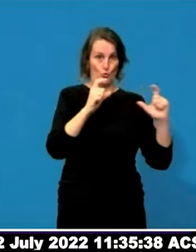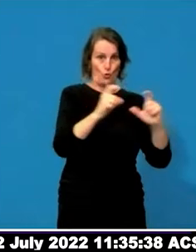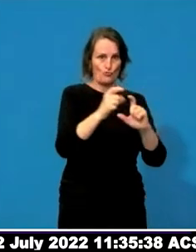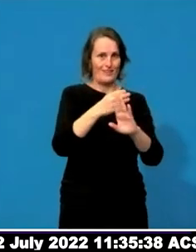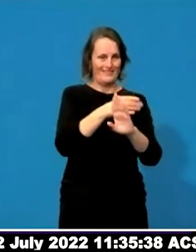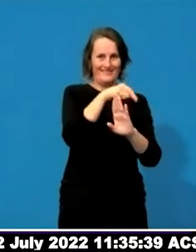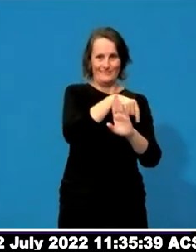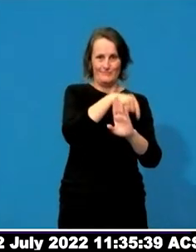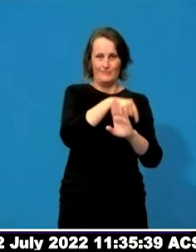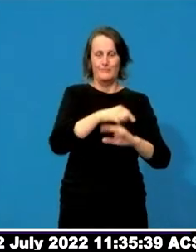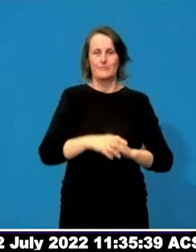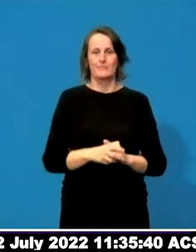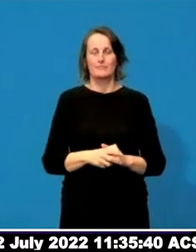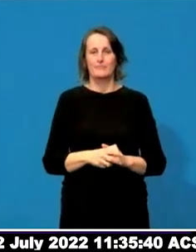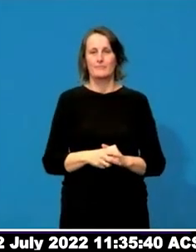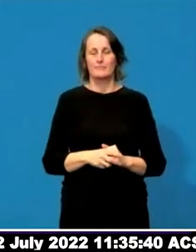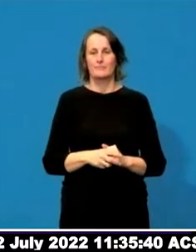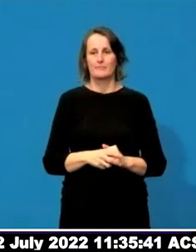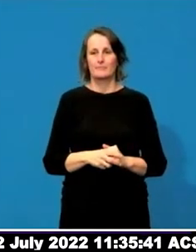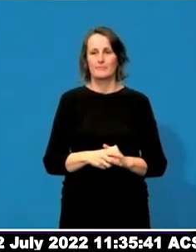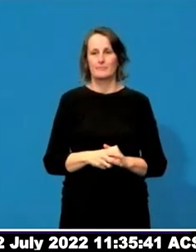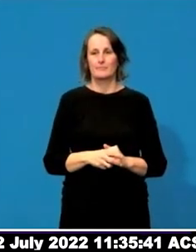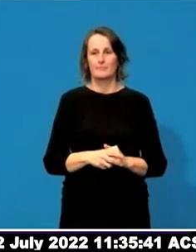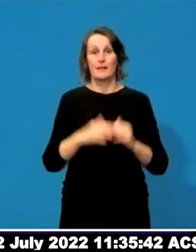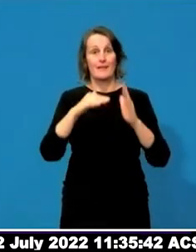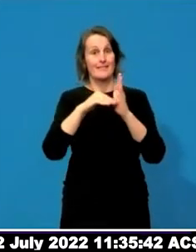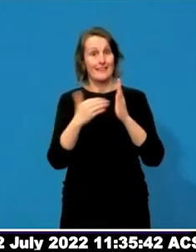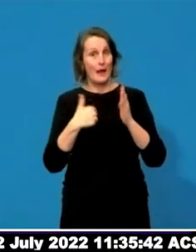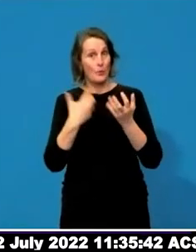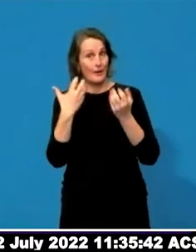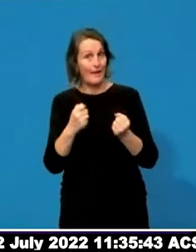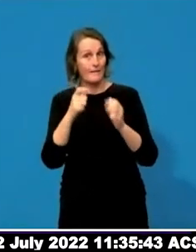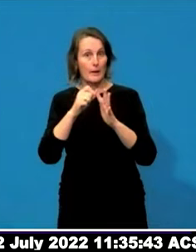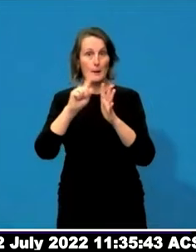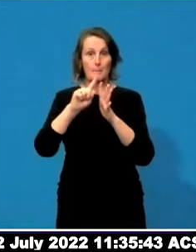particularly at the Commonwealth level, there is no peer leadership of -